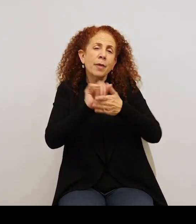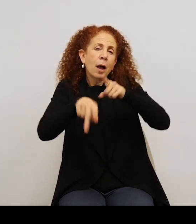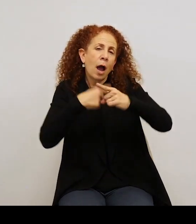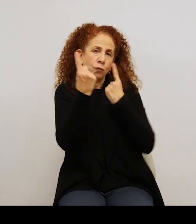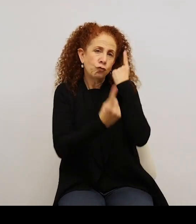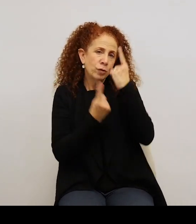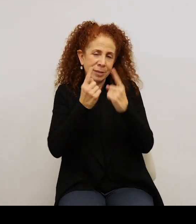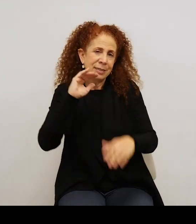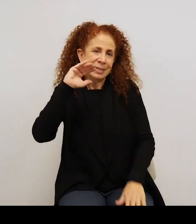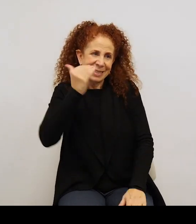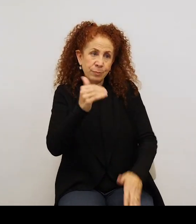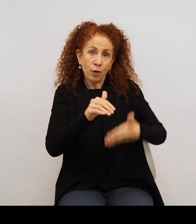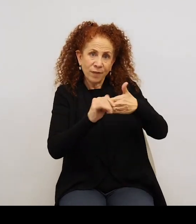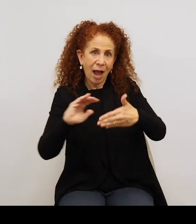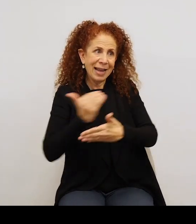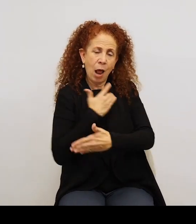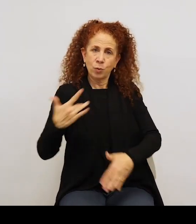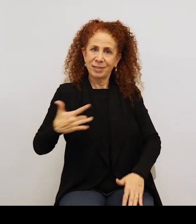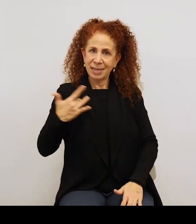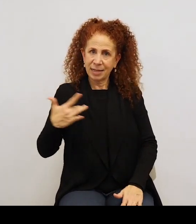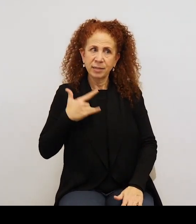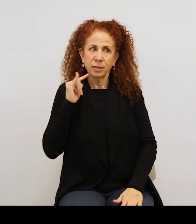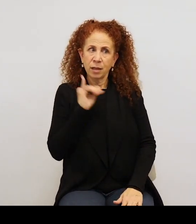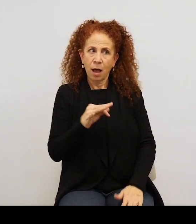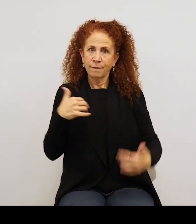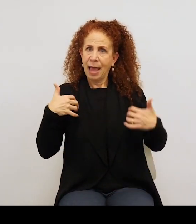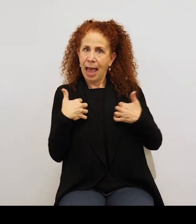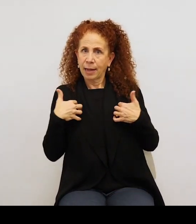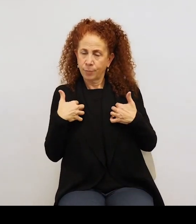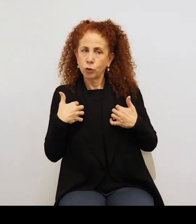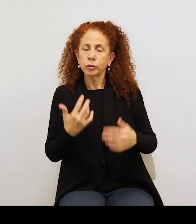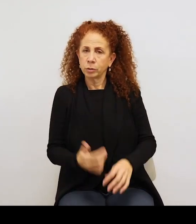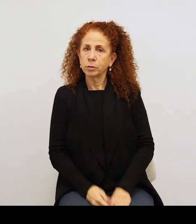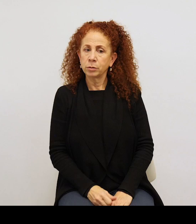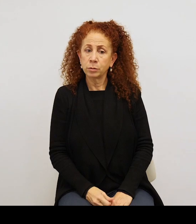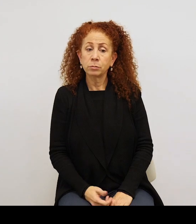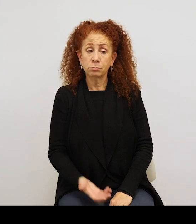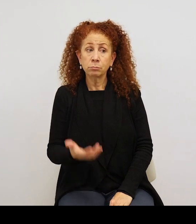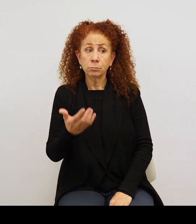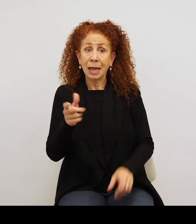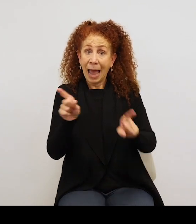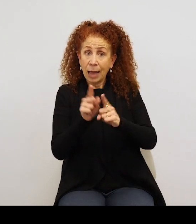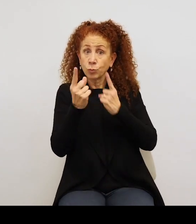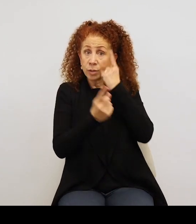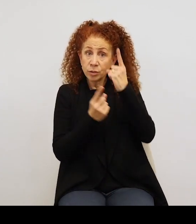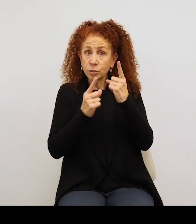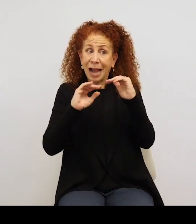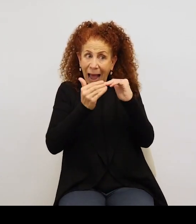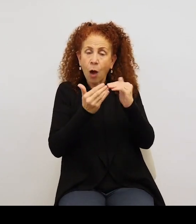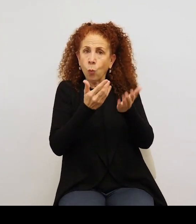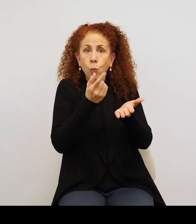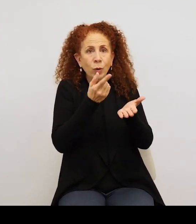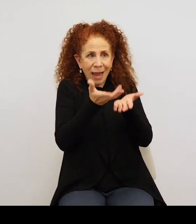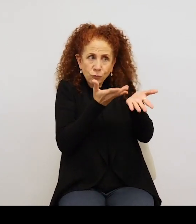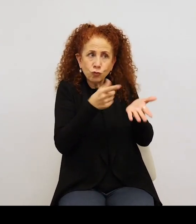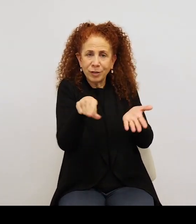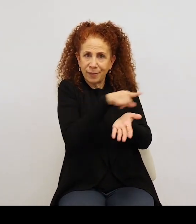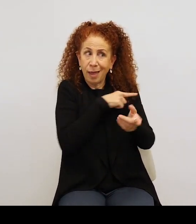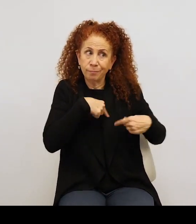seems to have guided our sense of animals, at least if we consider how we have treated them.